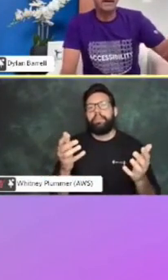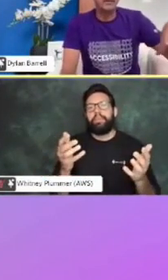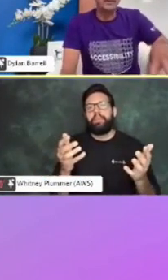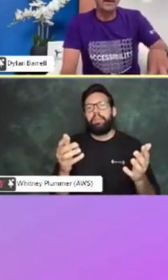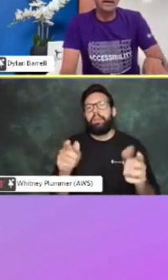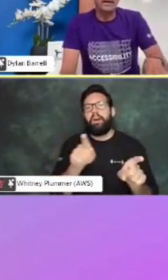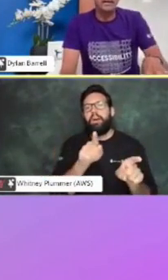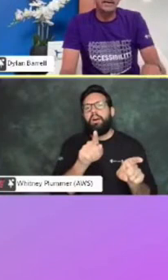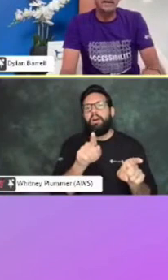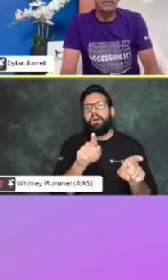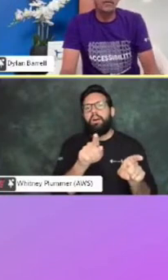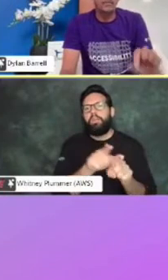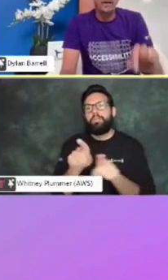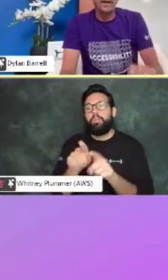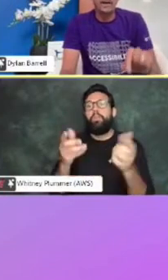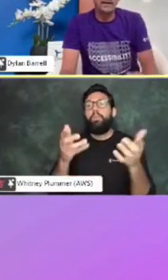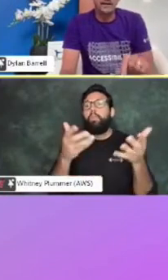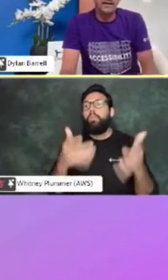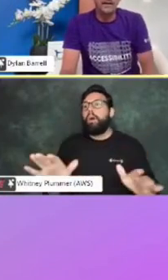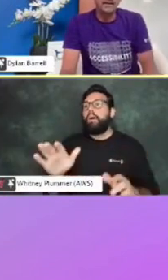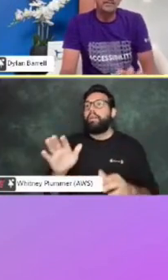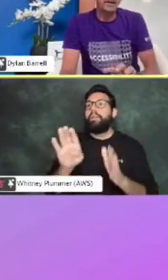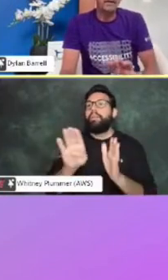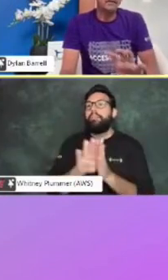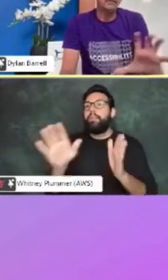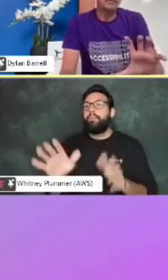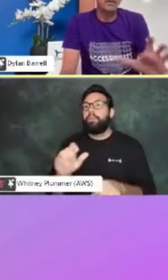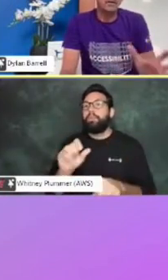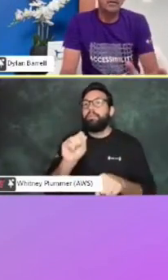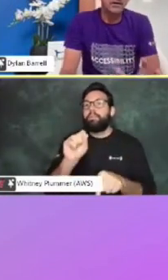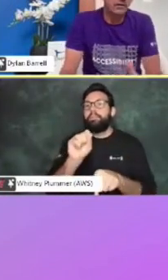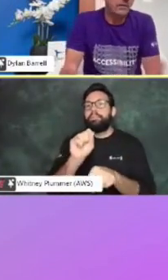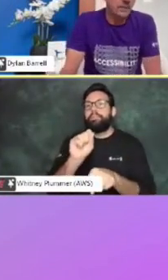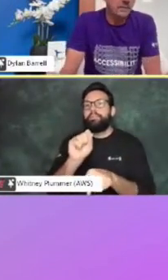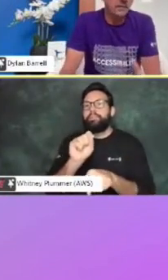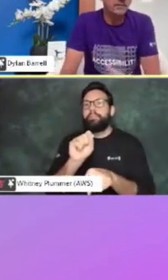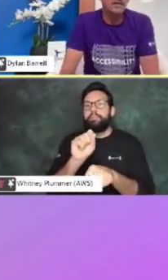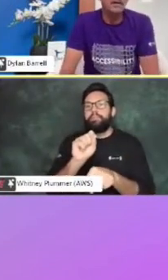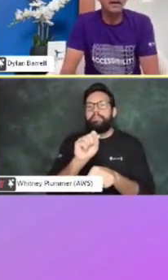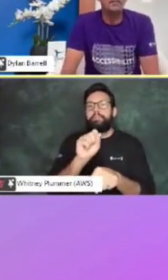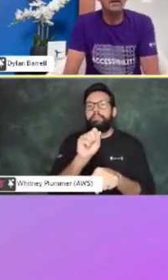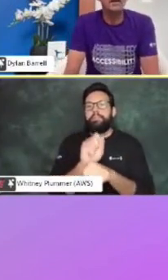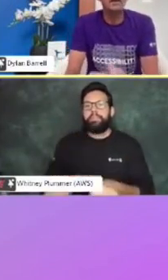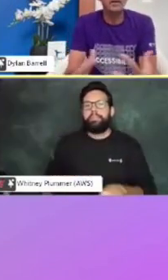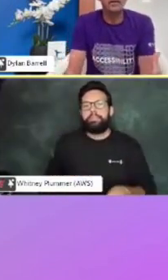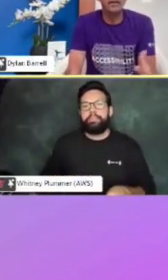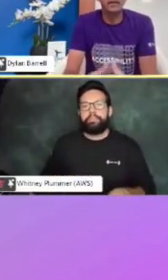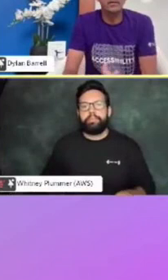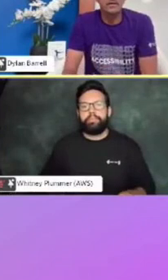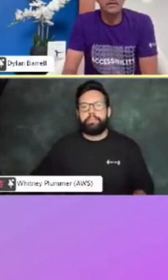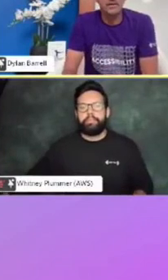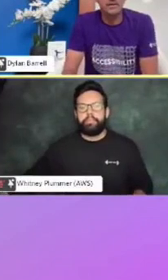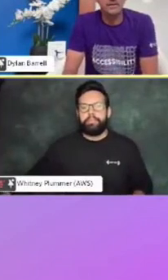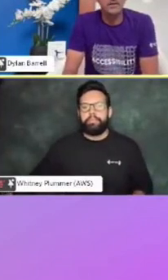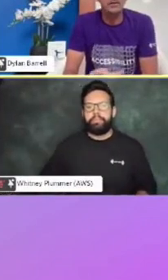and is analyzing their form and hitting the analyze button, you know, 30, 40, maybe 50 times, generating all these images.